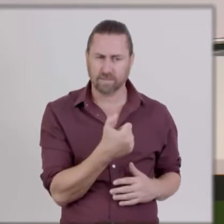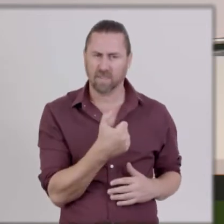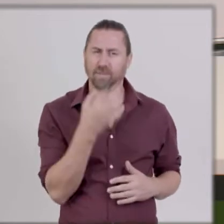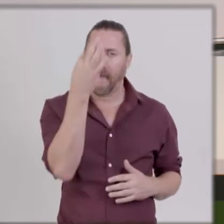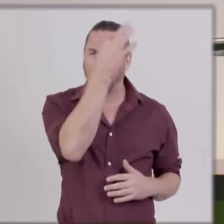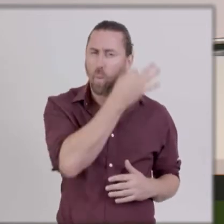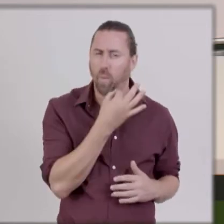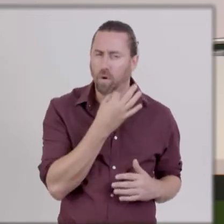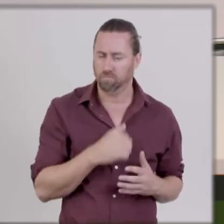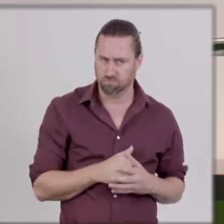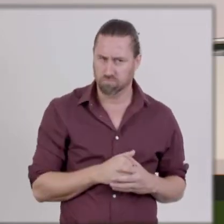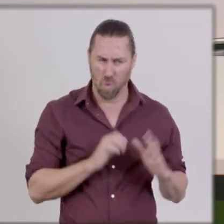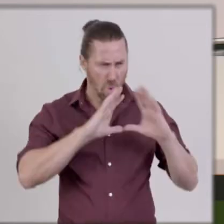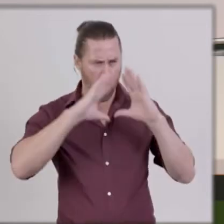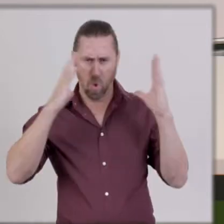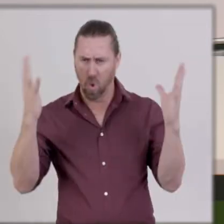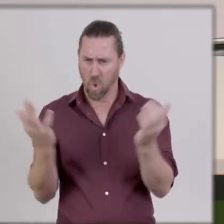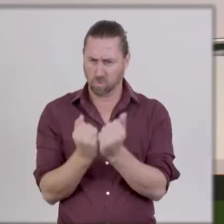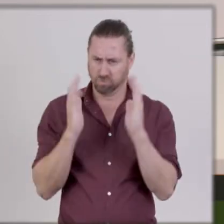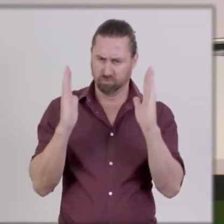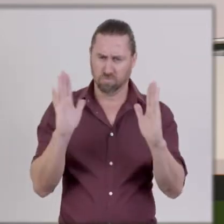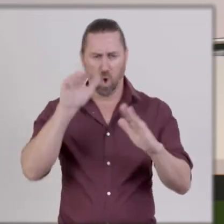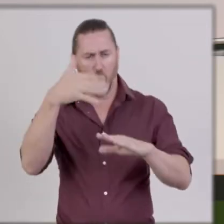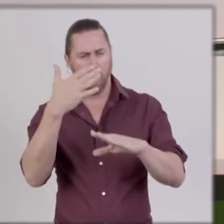How long did she spend doing her homework?